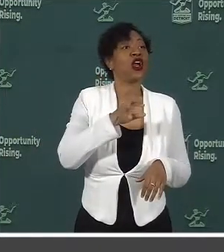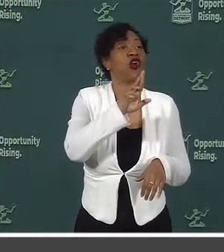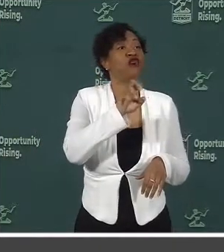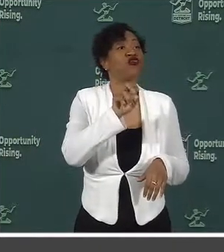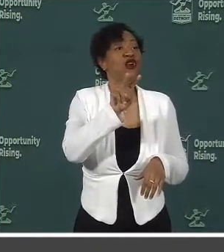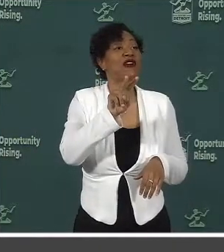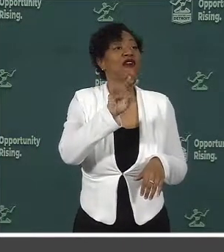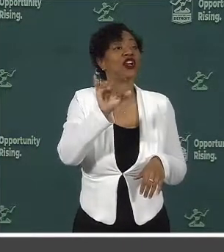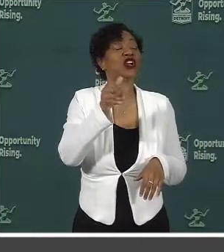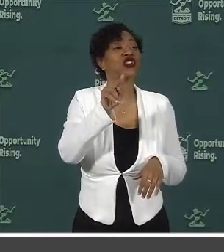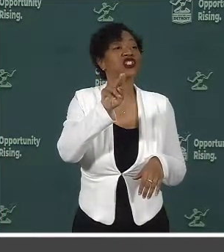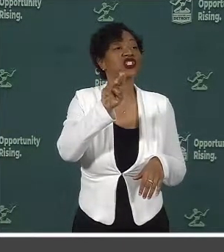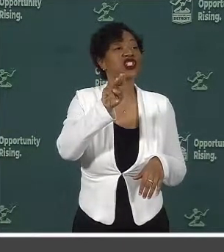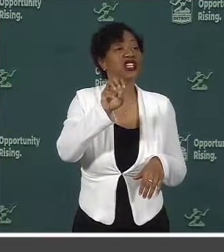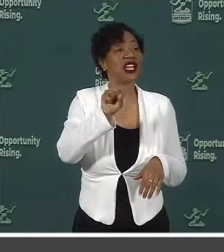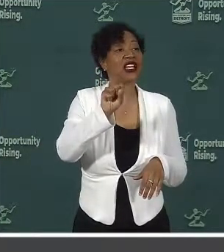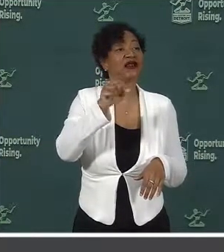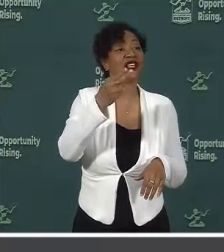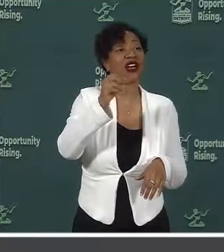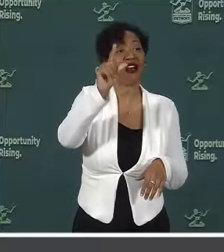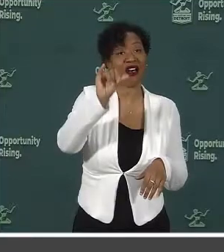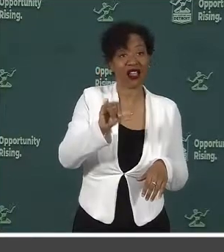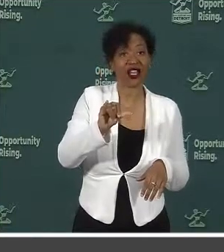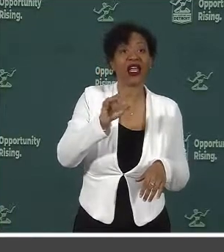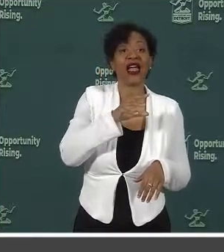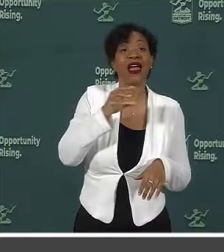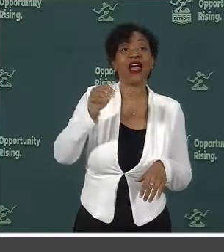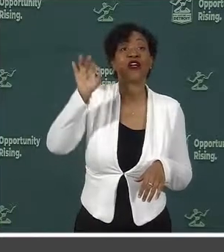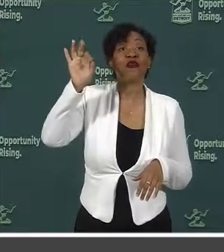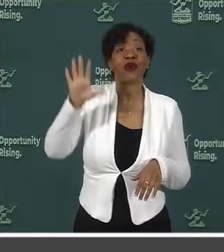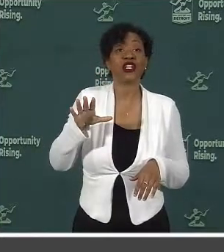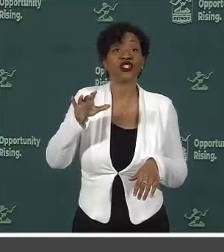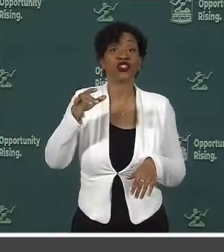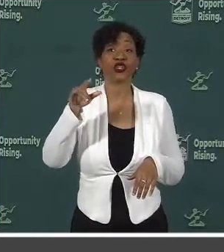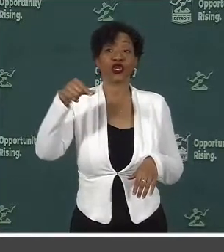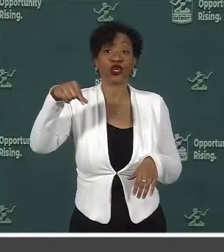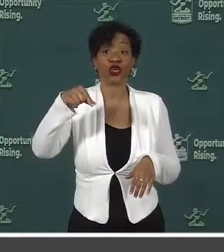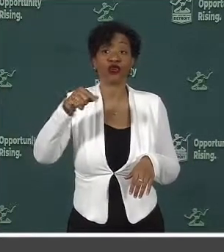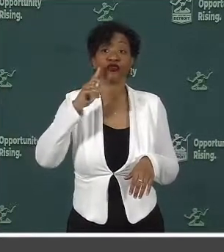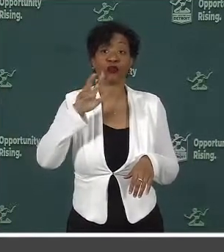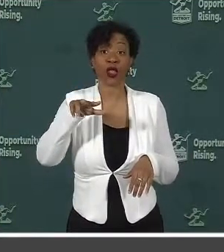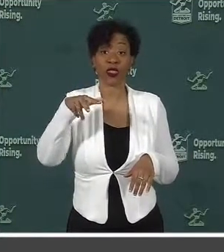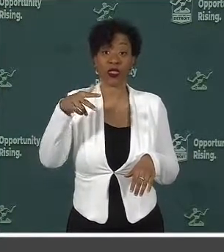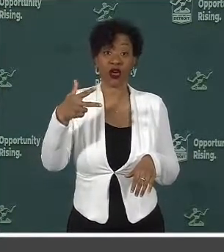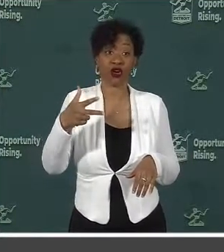QUANTIZE PRESLEY FROM THIRD HOPE CHURCH WHO WILL BE JOINING